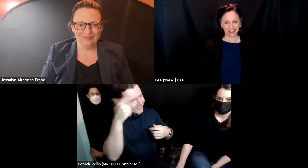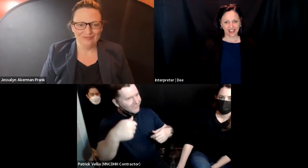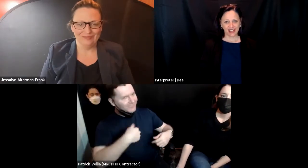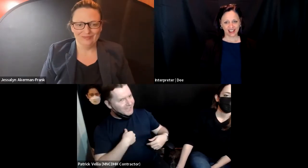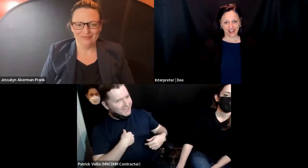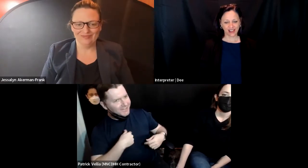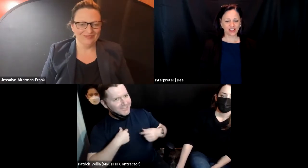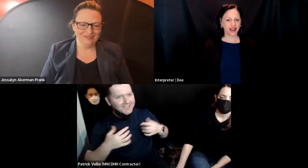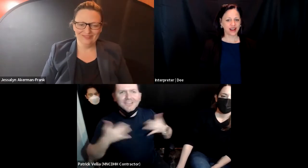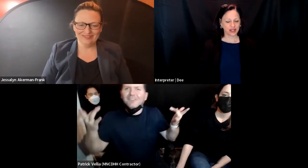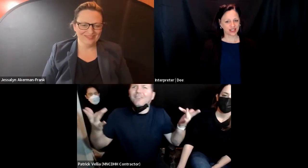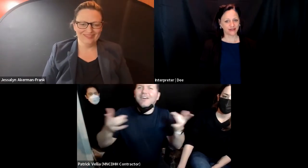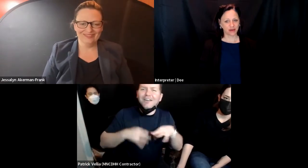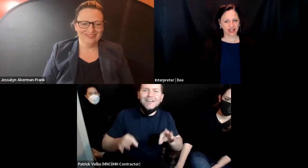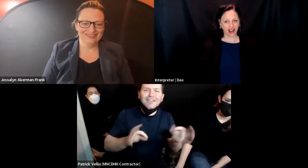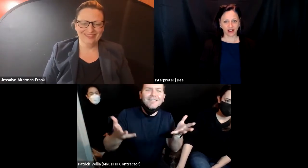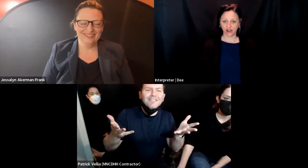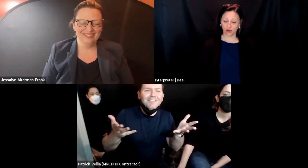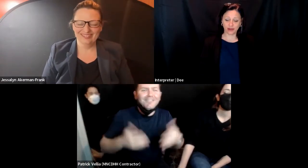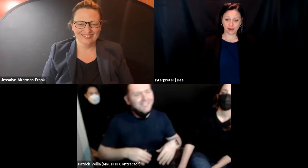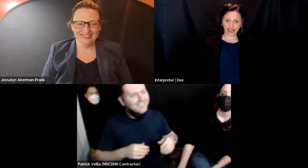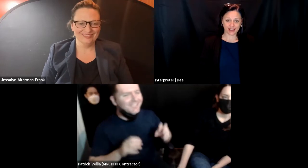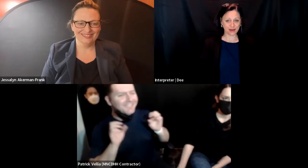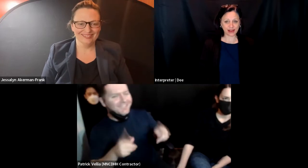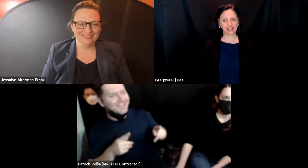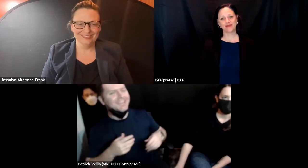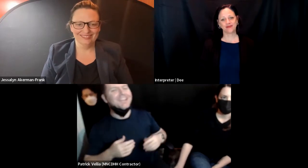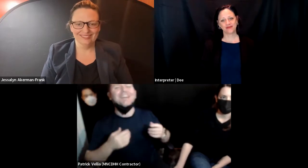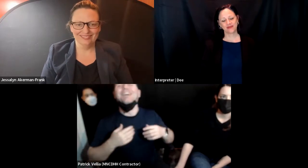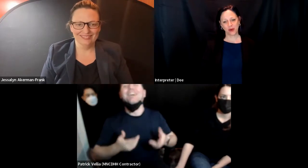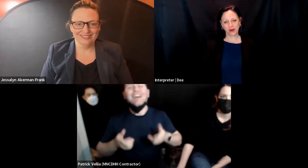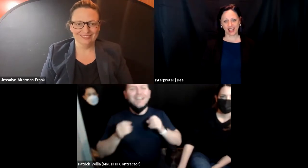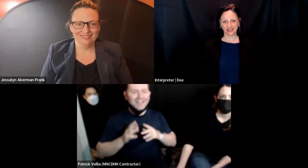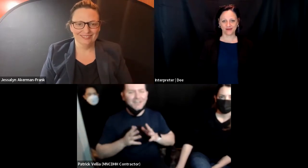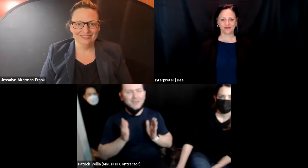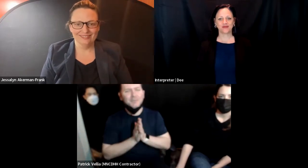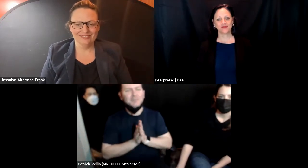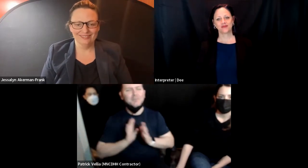This is Patrick. Sorry about that. I thought you had a question for me and I didn't know what was happening. Soar about that.